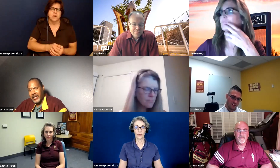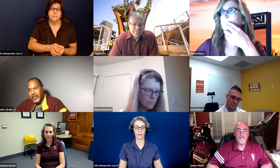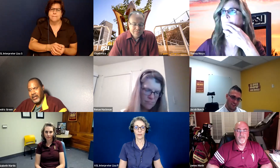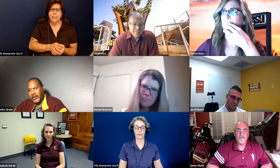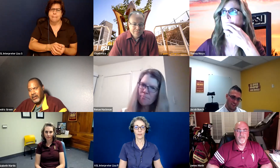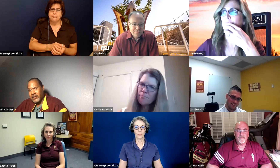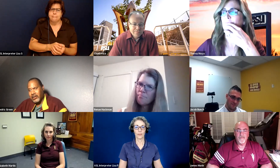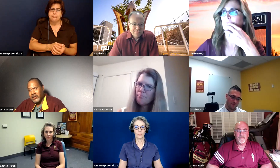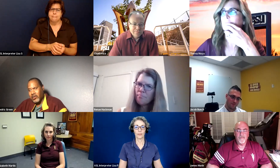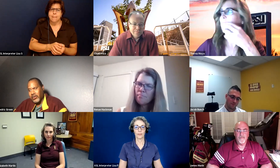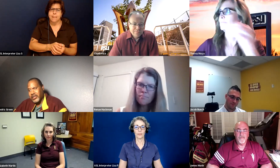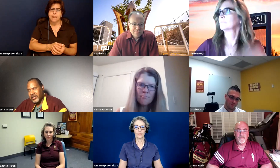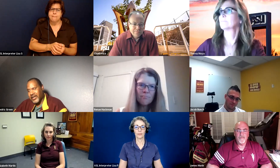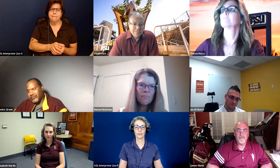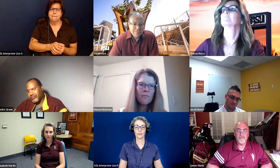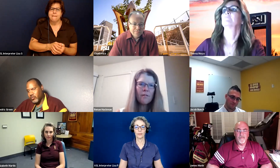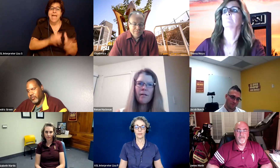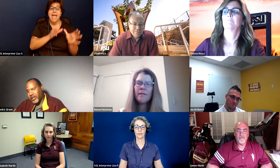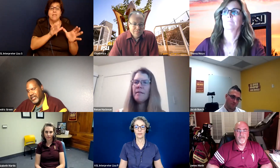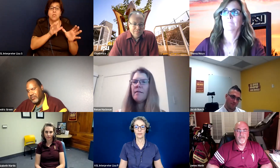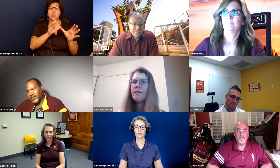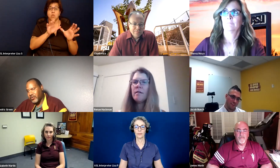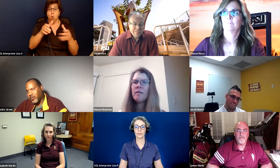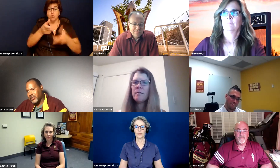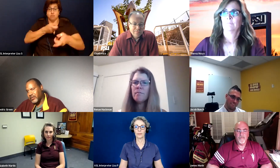and the courses that were placed. My two courses as a foreign language